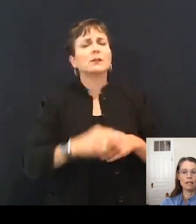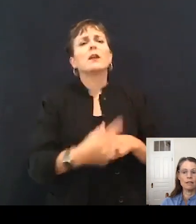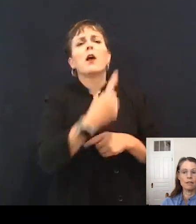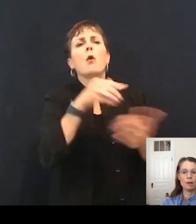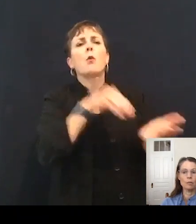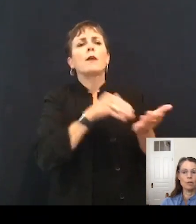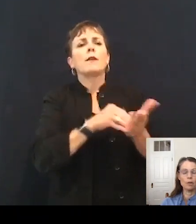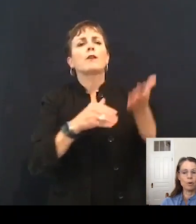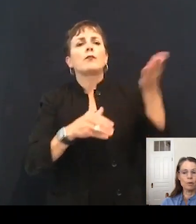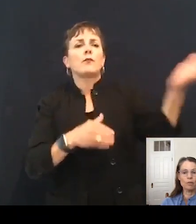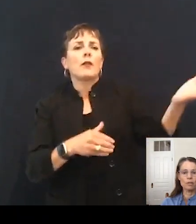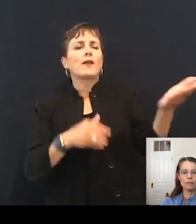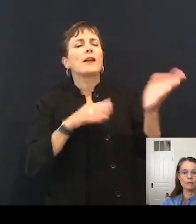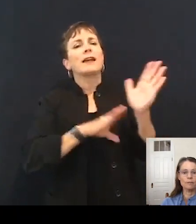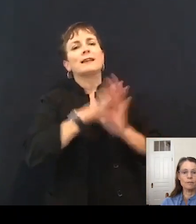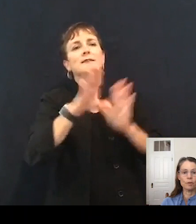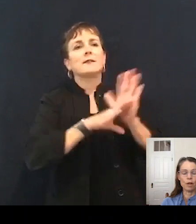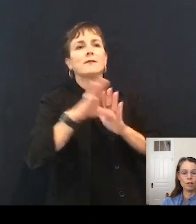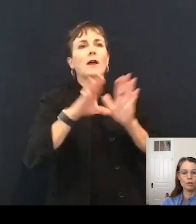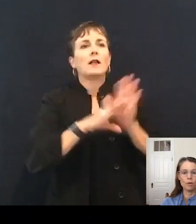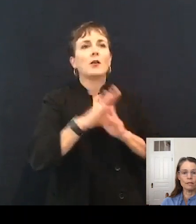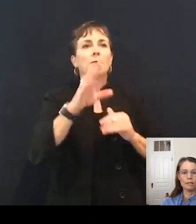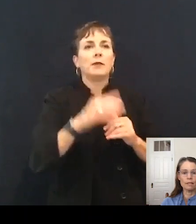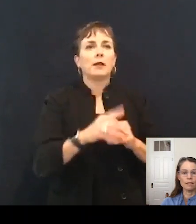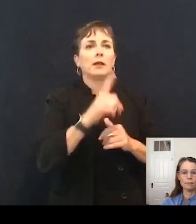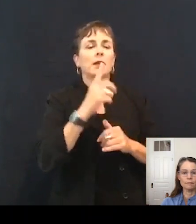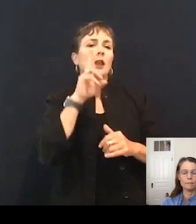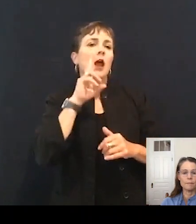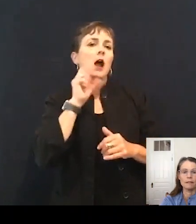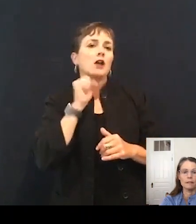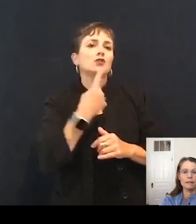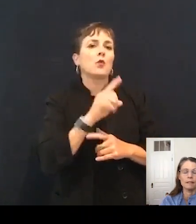and genetic therapy approaches for USH1C.